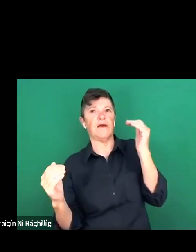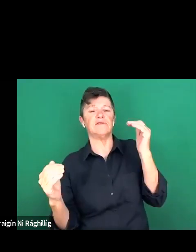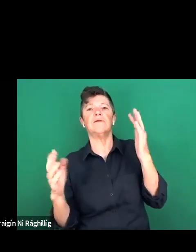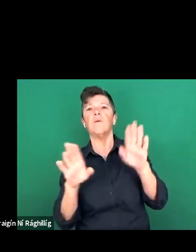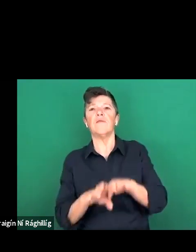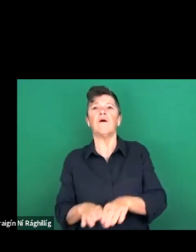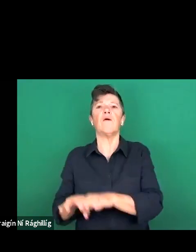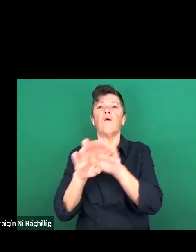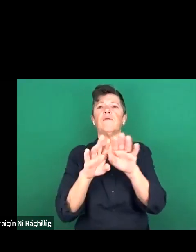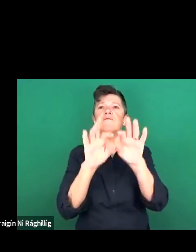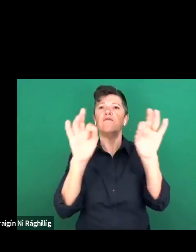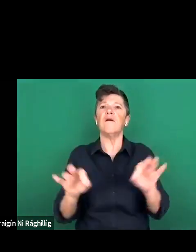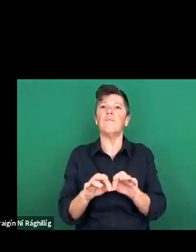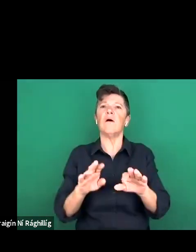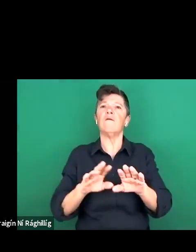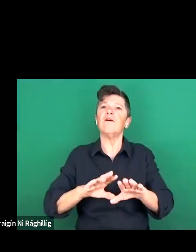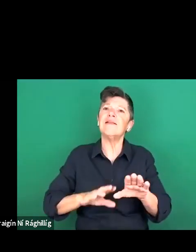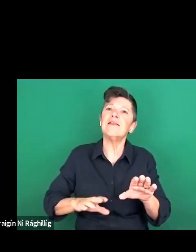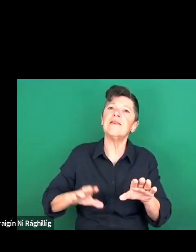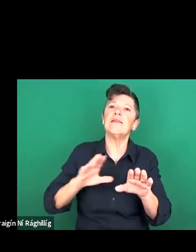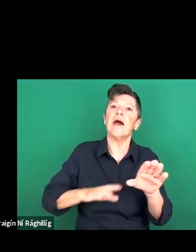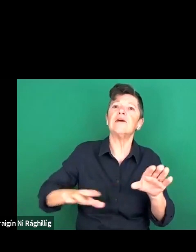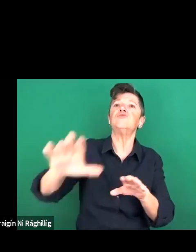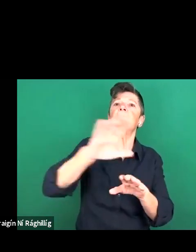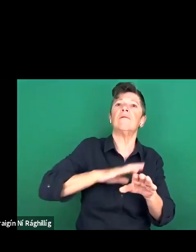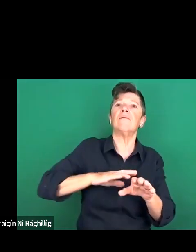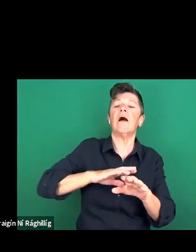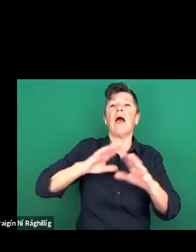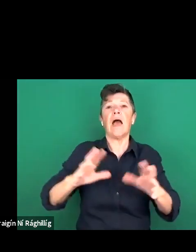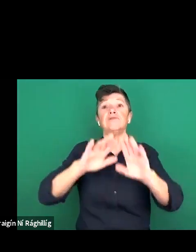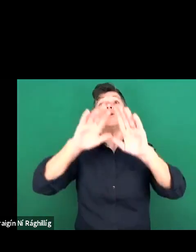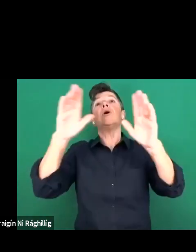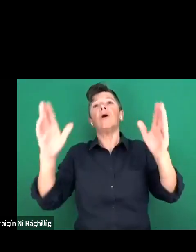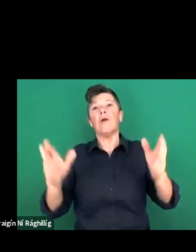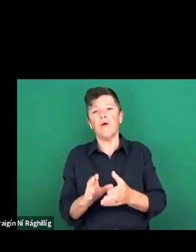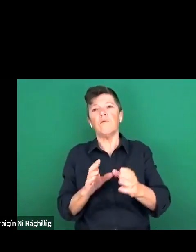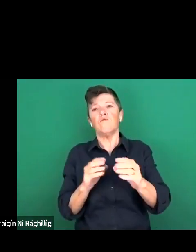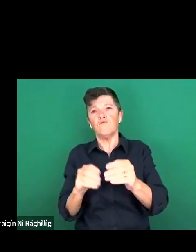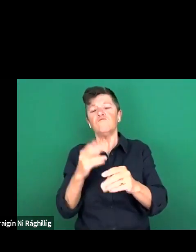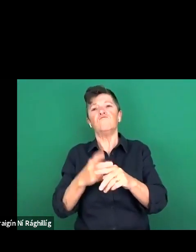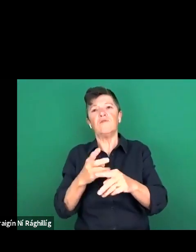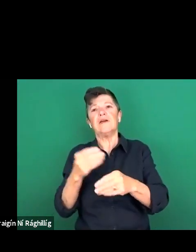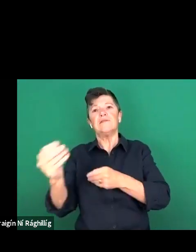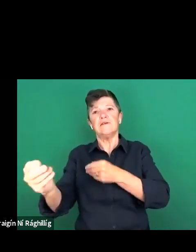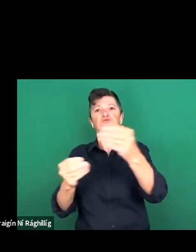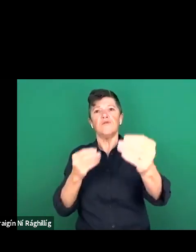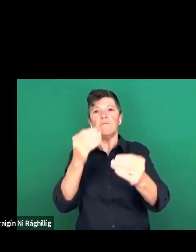enables us to consider the relationship between wealth here